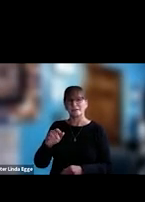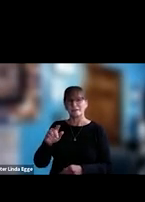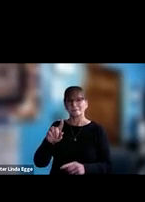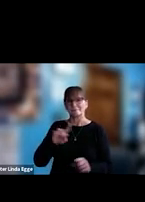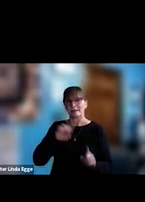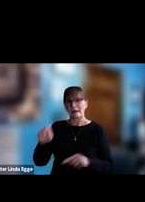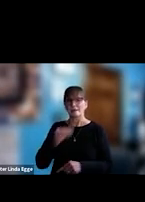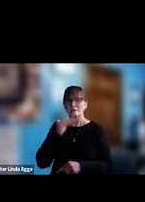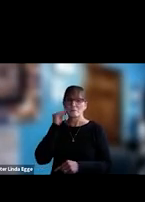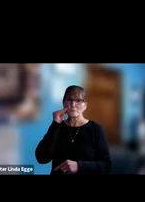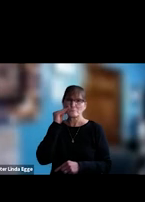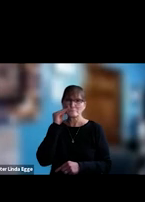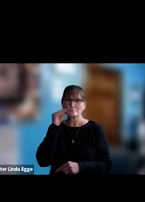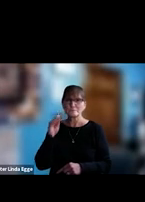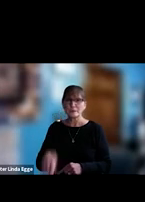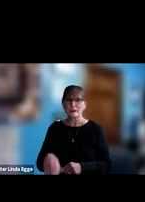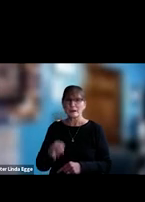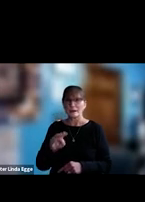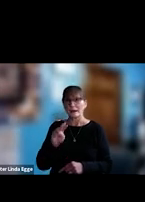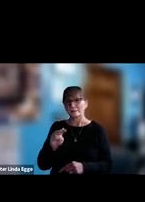I can nerd out about an MSR for many hours of the day.